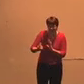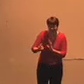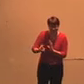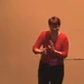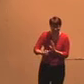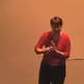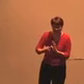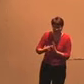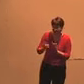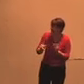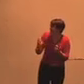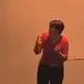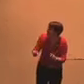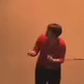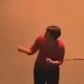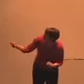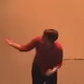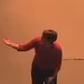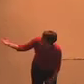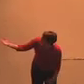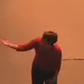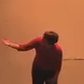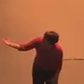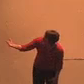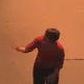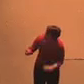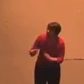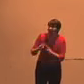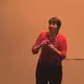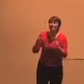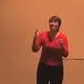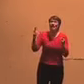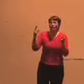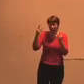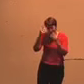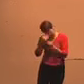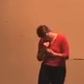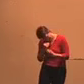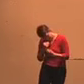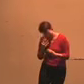Yeah, very, very beautiful sleeping.